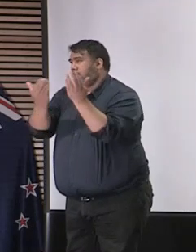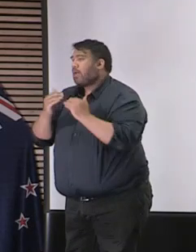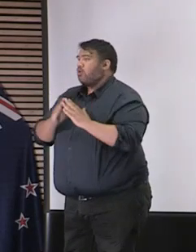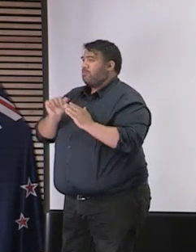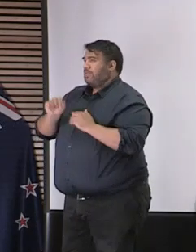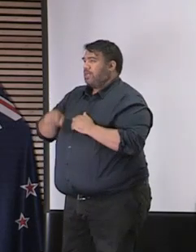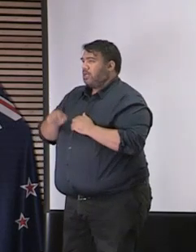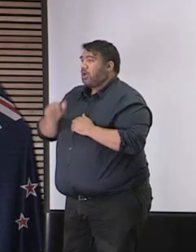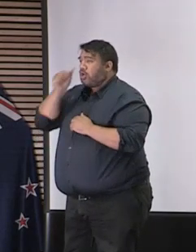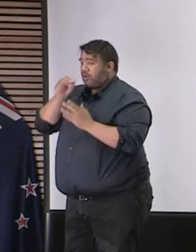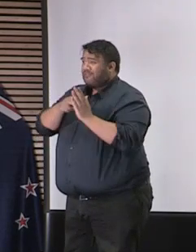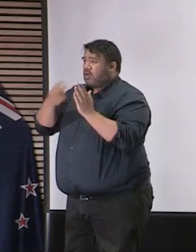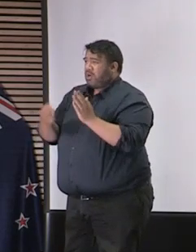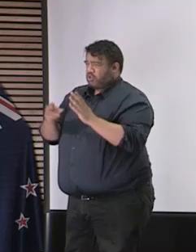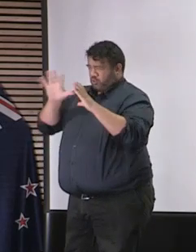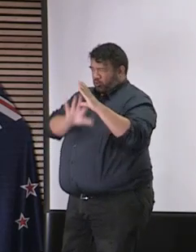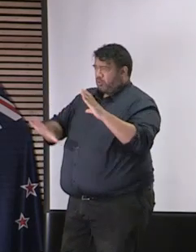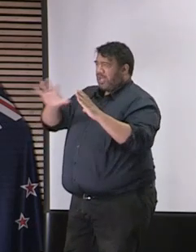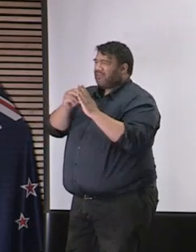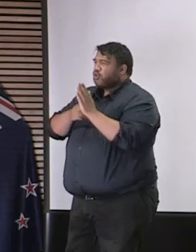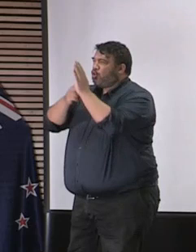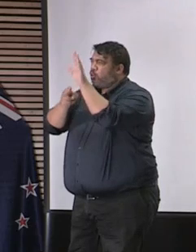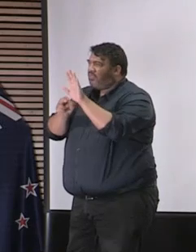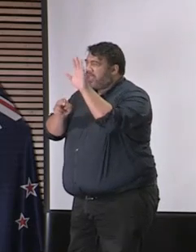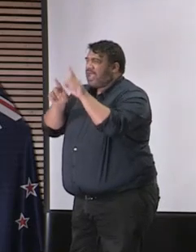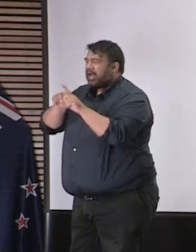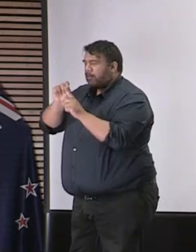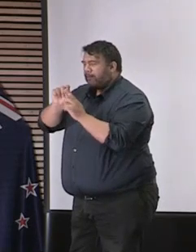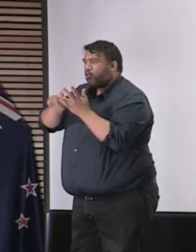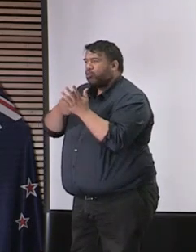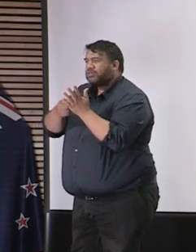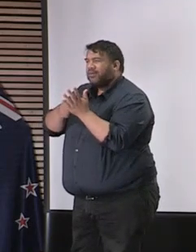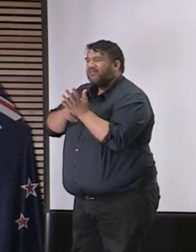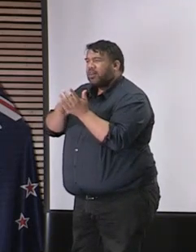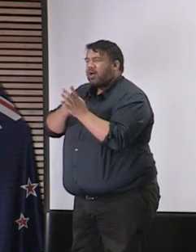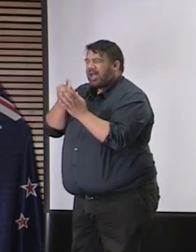and we are looking at plans to evacuate New Zealanders who are there as well. I